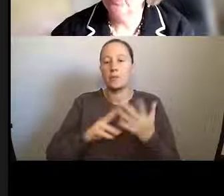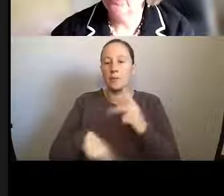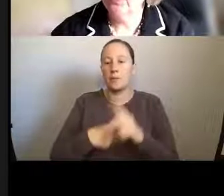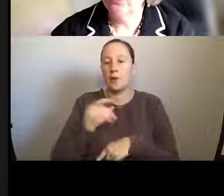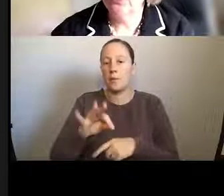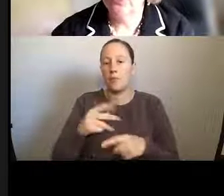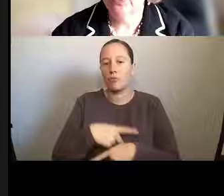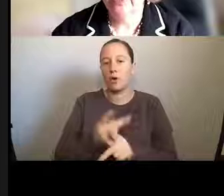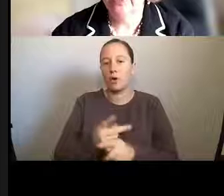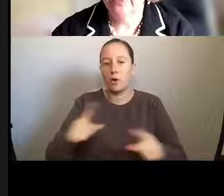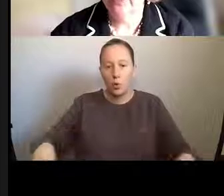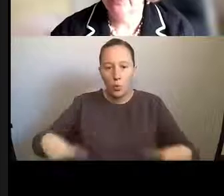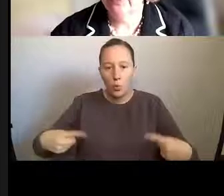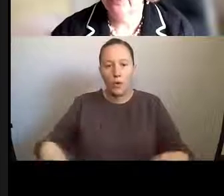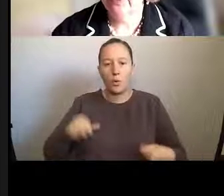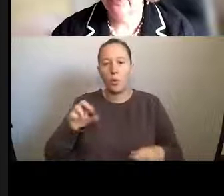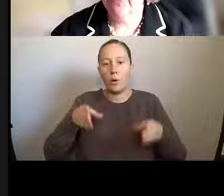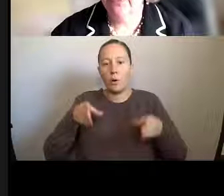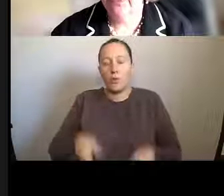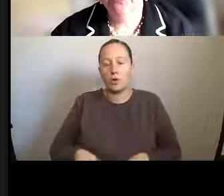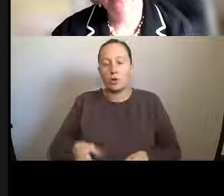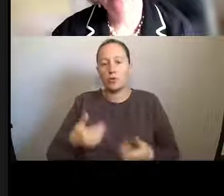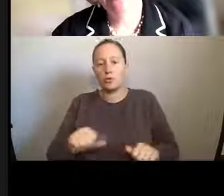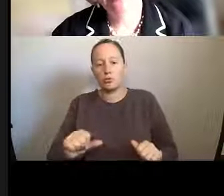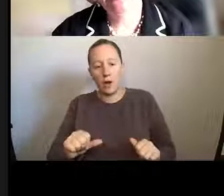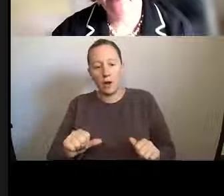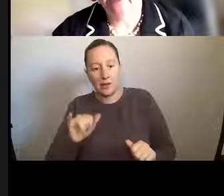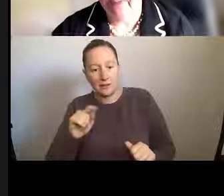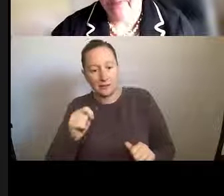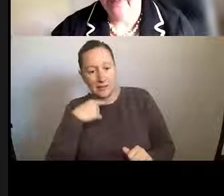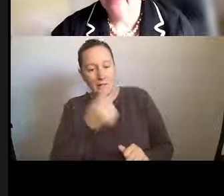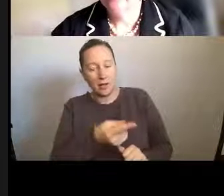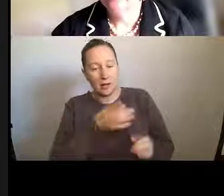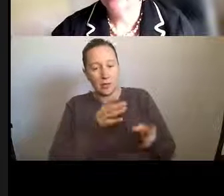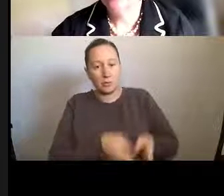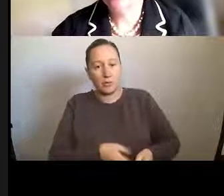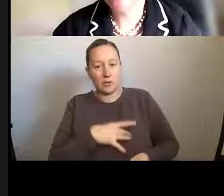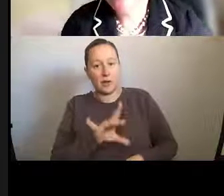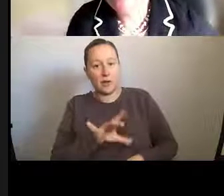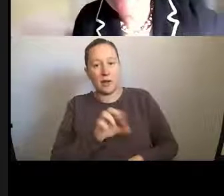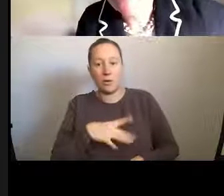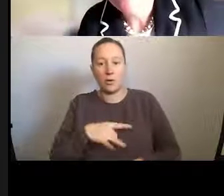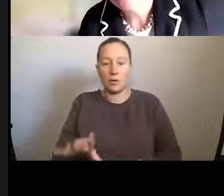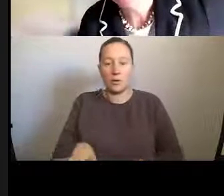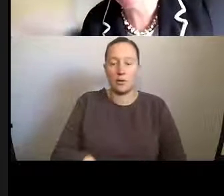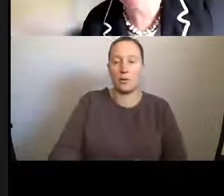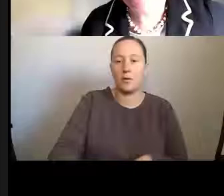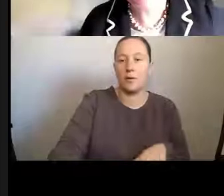where the person tries it out and tells the investigator how they like it. Yvonne Lau: You wish, right?